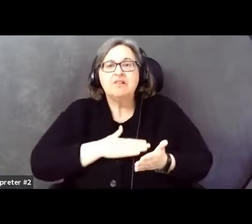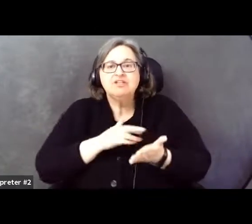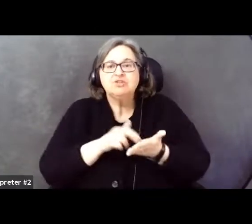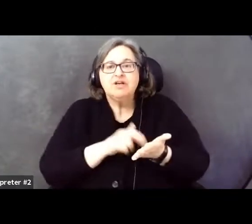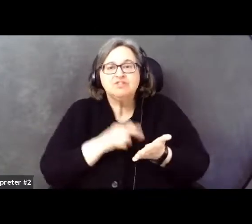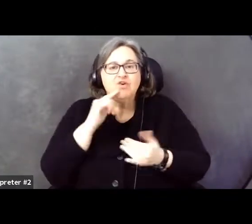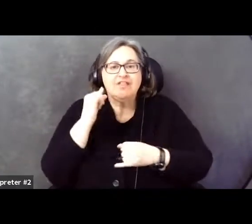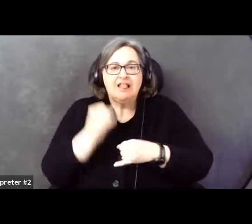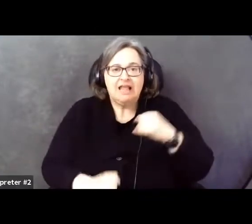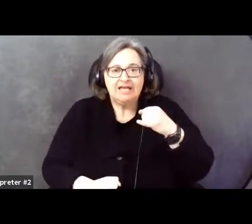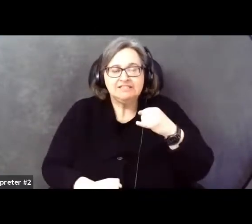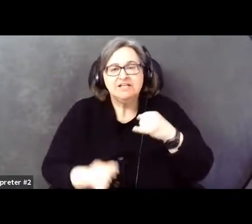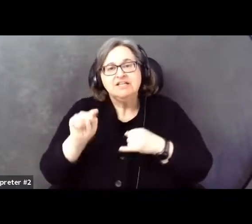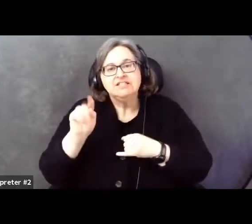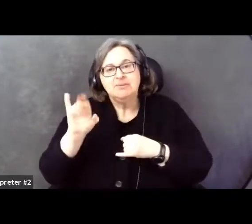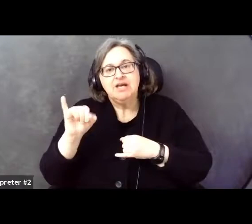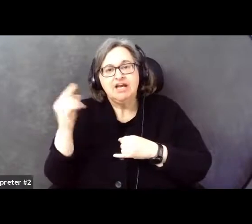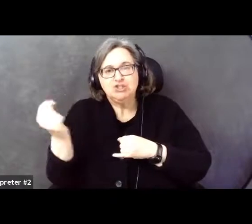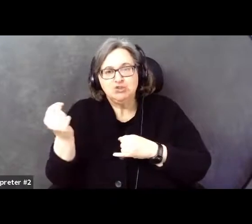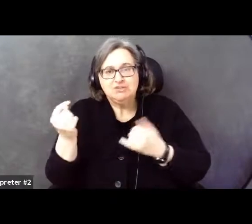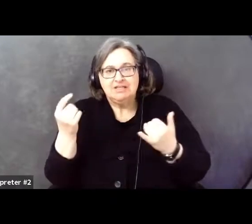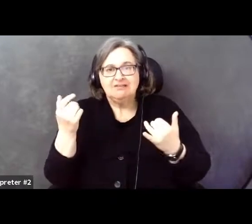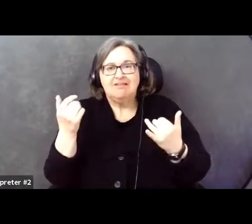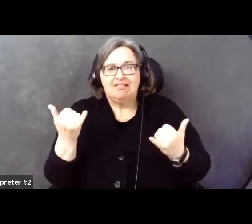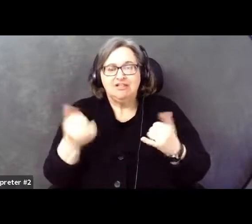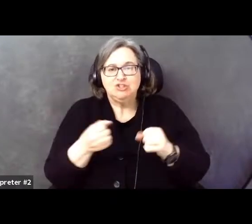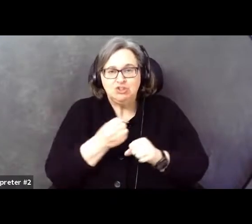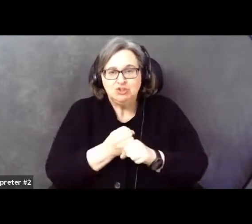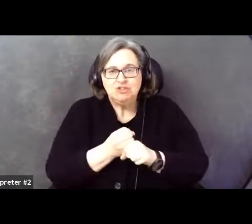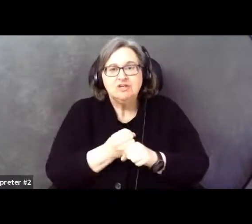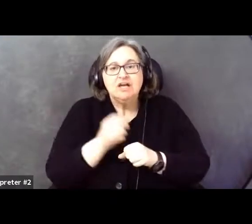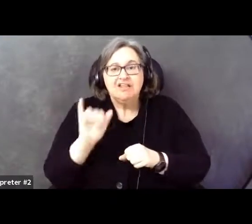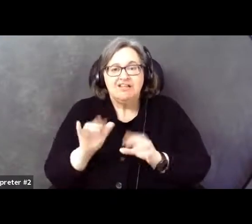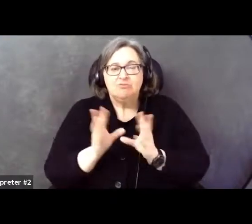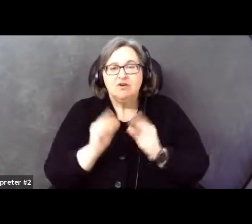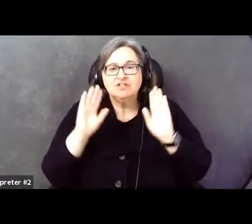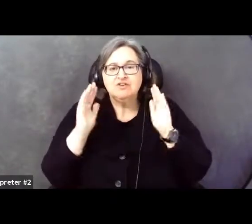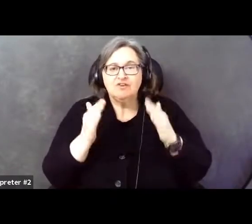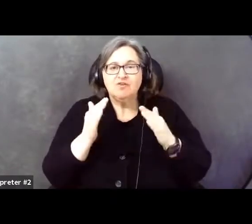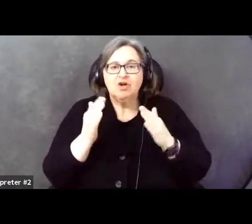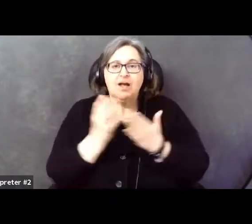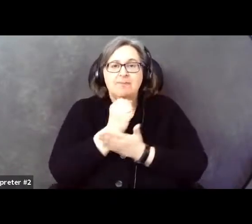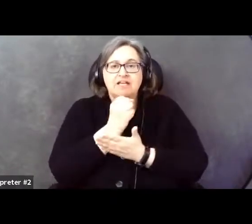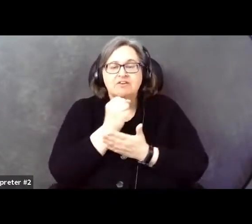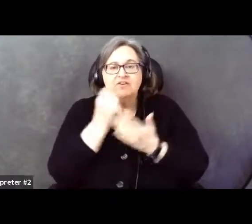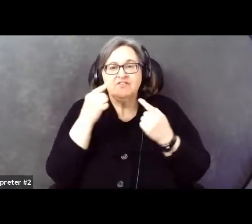the last TBI Tuesday session. This is focused on maximizing the effectiveness of advisory